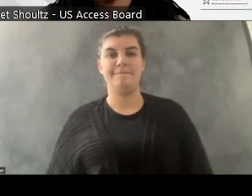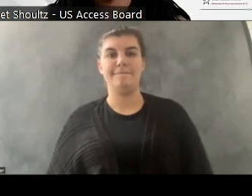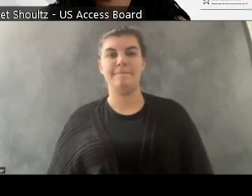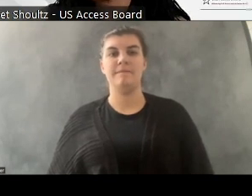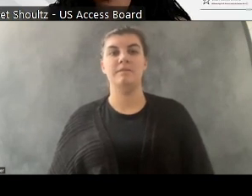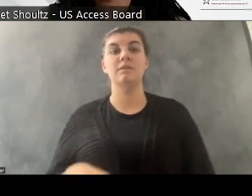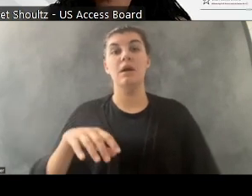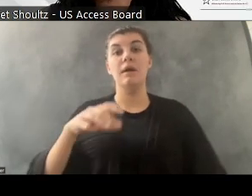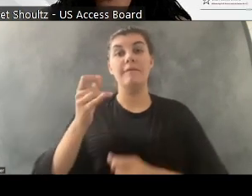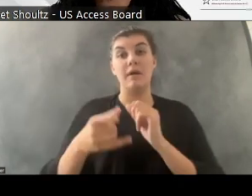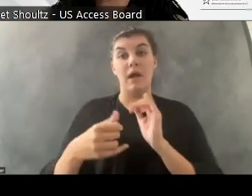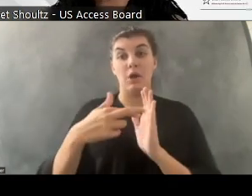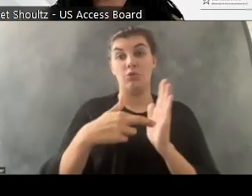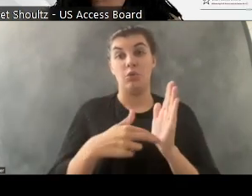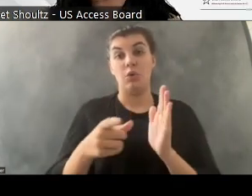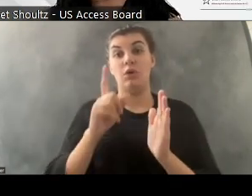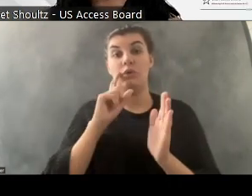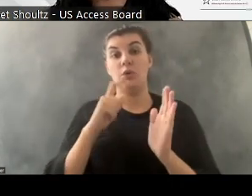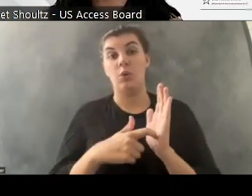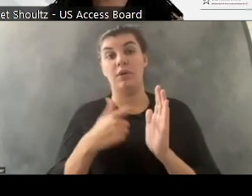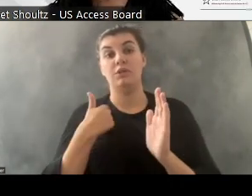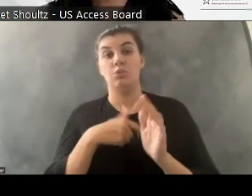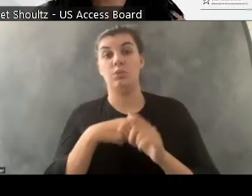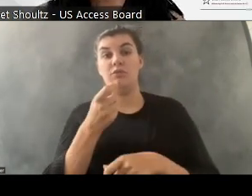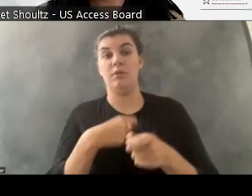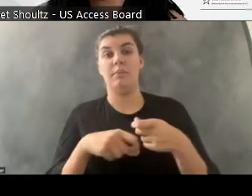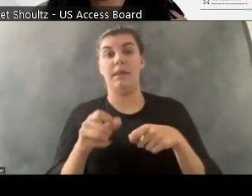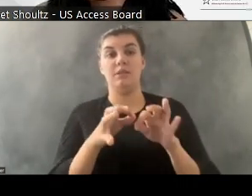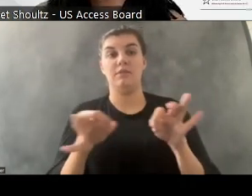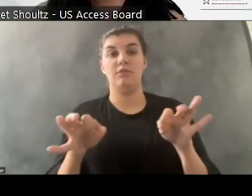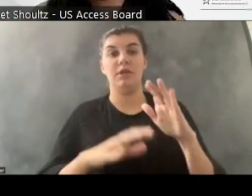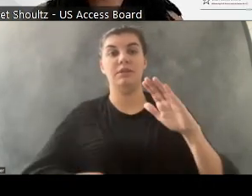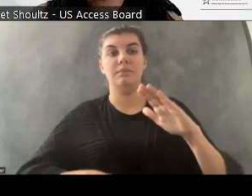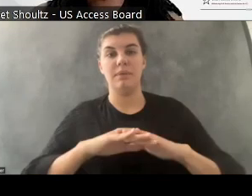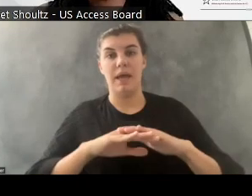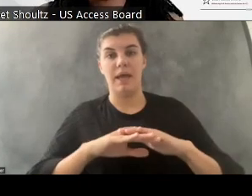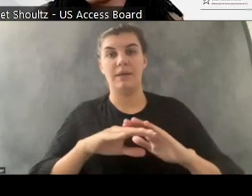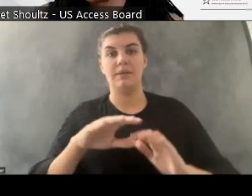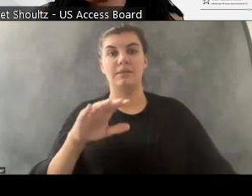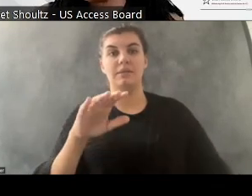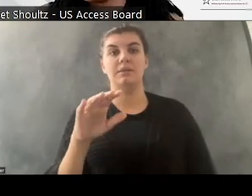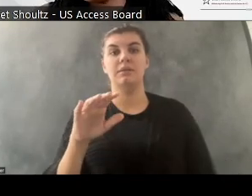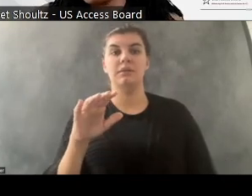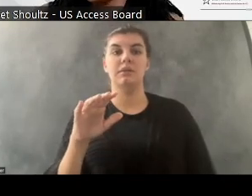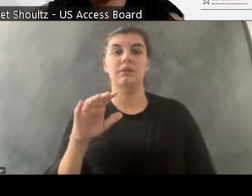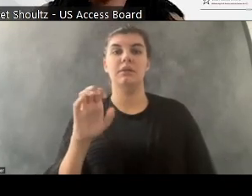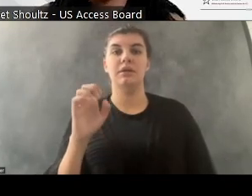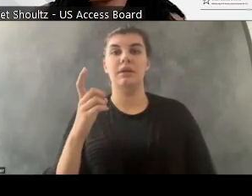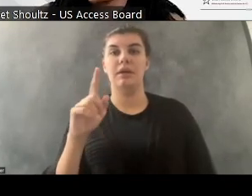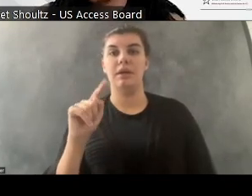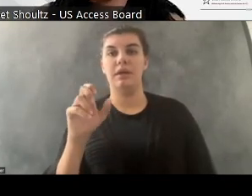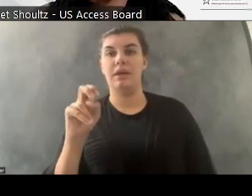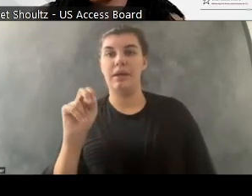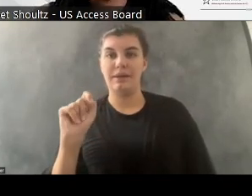In the final rule you'll notice we replace the phrase "Maximum Extent Practicable" with "Maximum